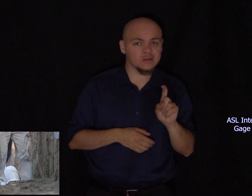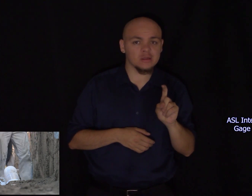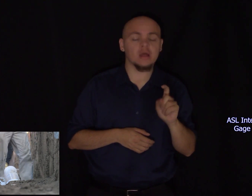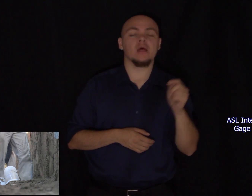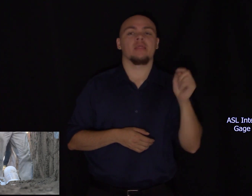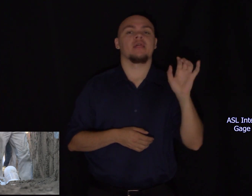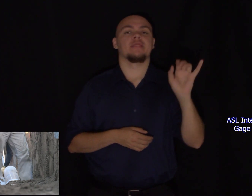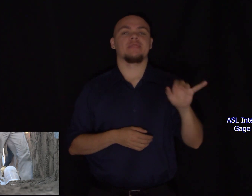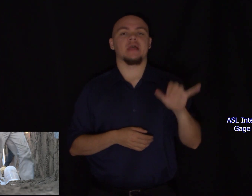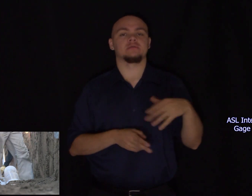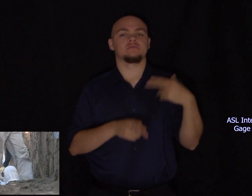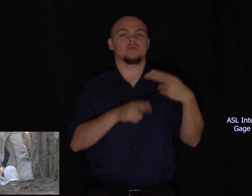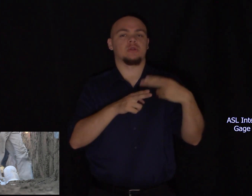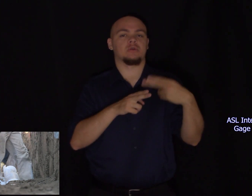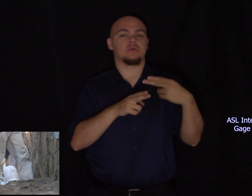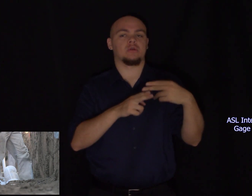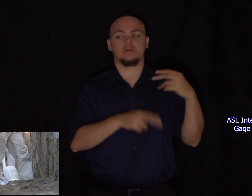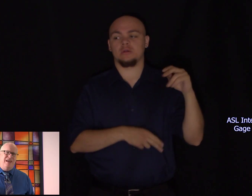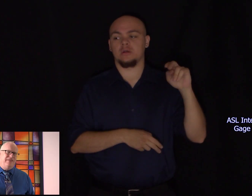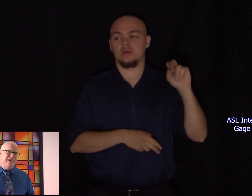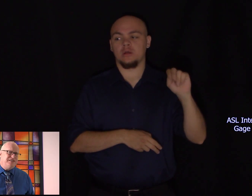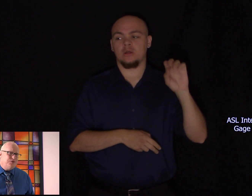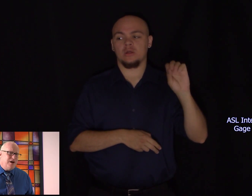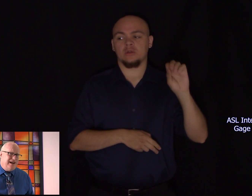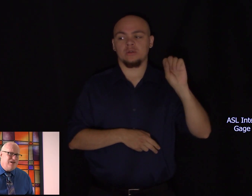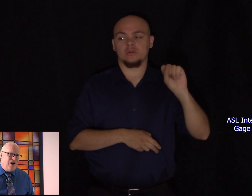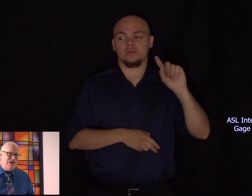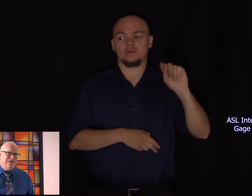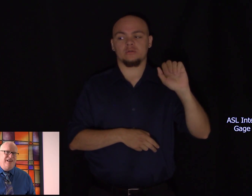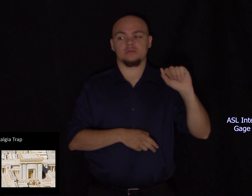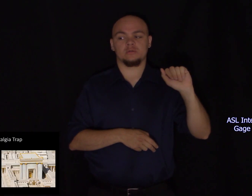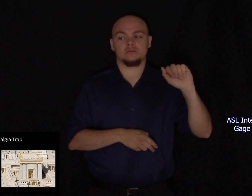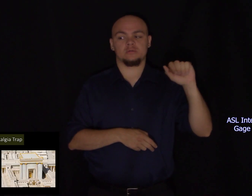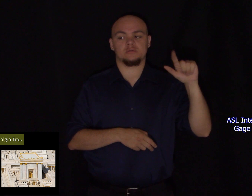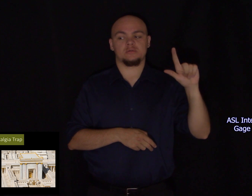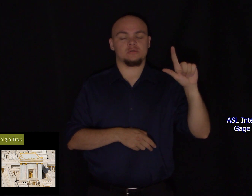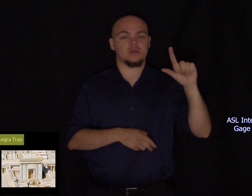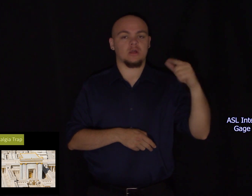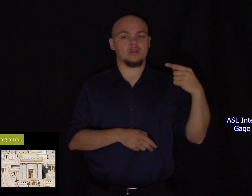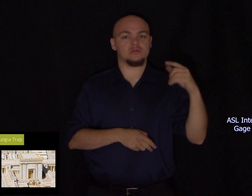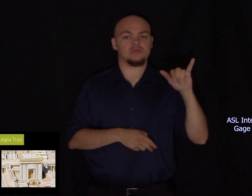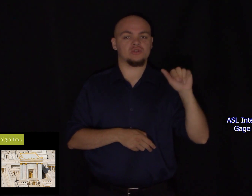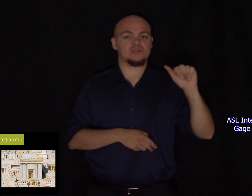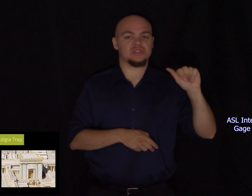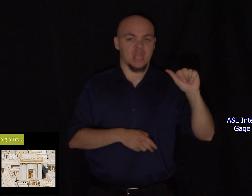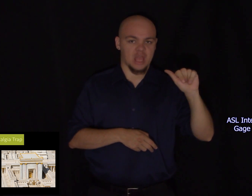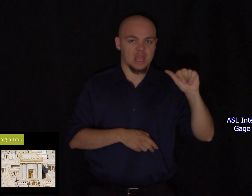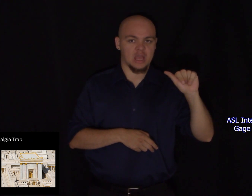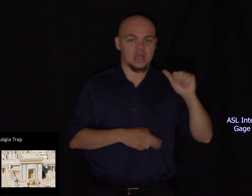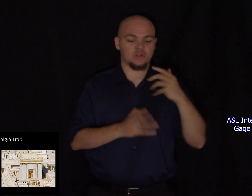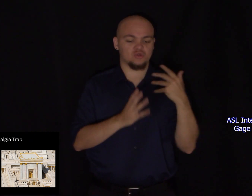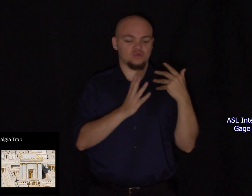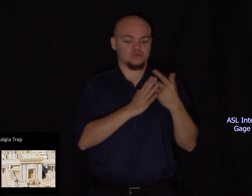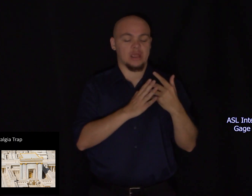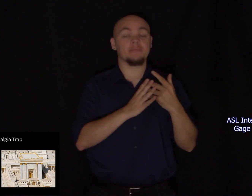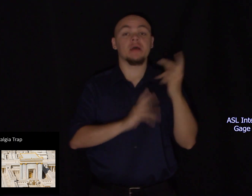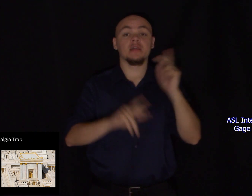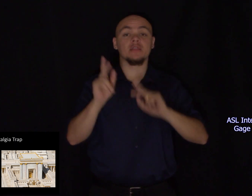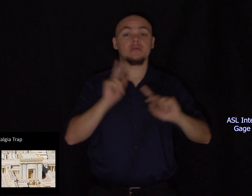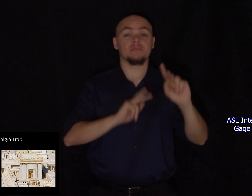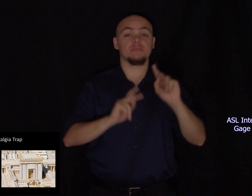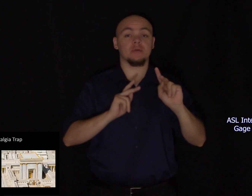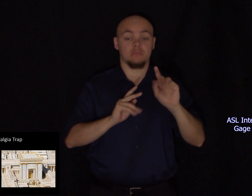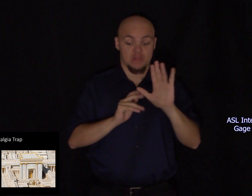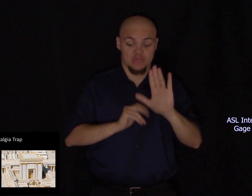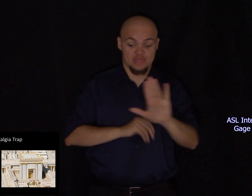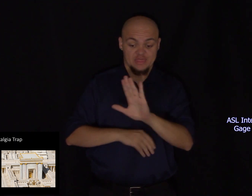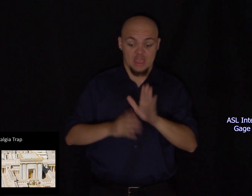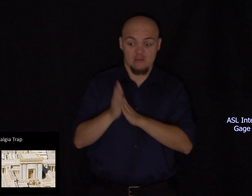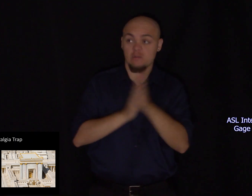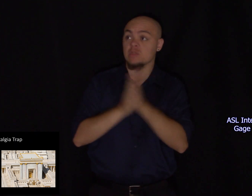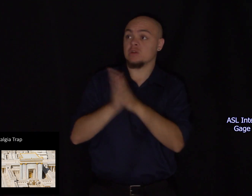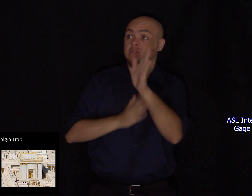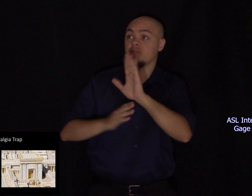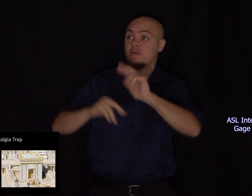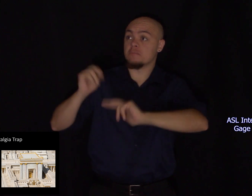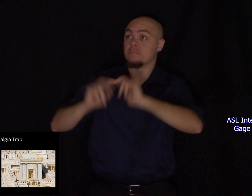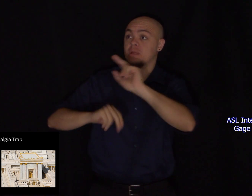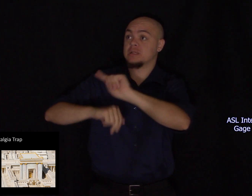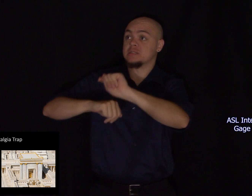finish it this is what I call the nostalgia traps here's the problem the people lost this enthusiasm